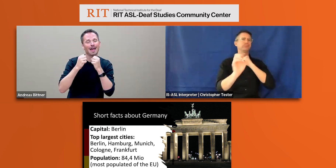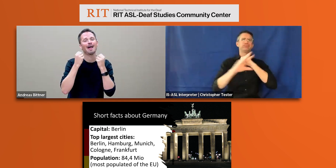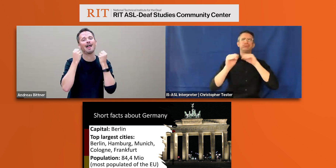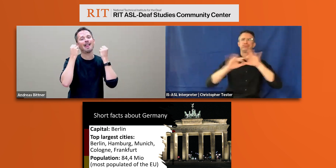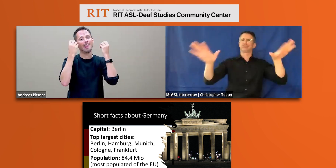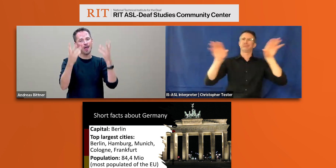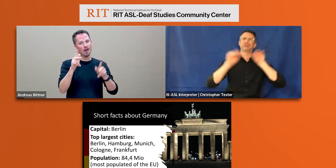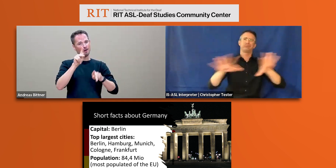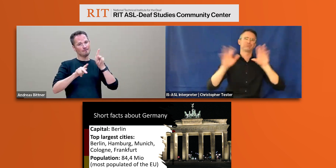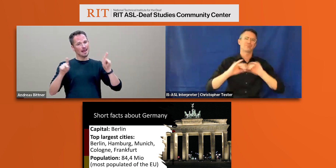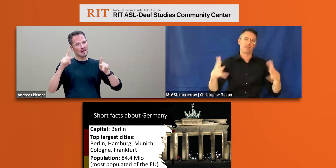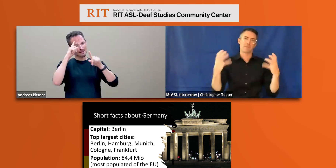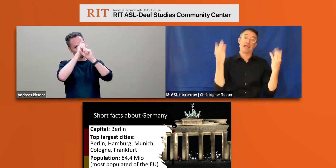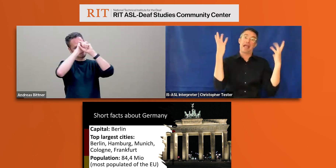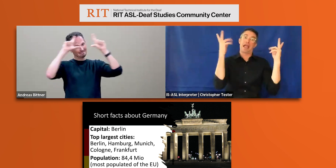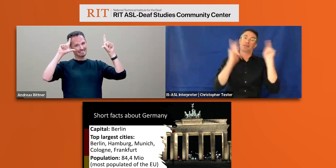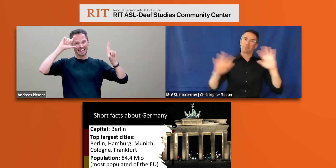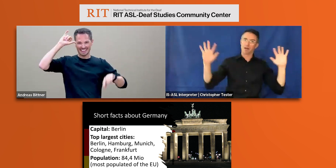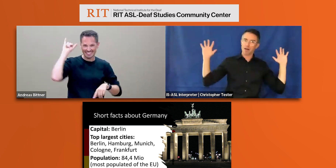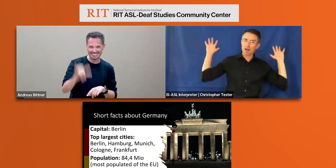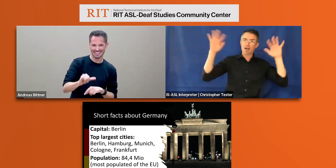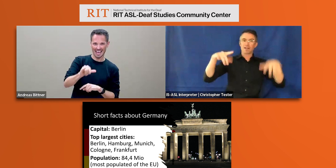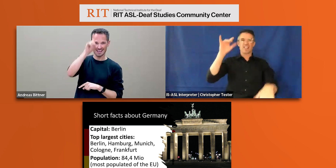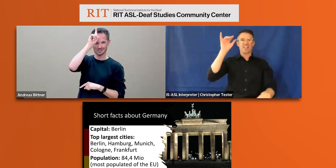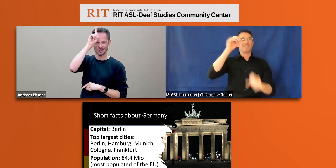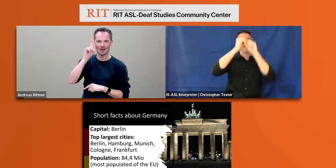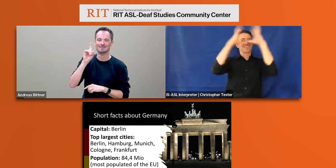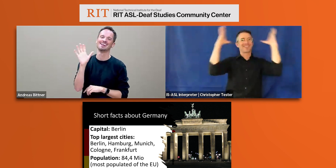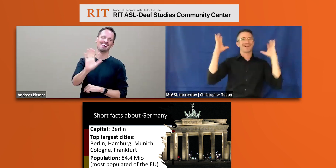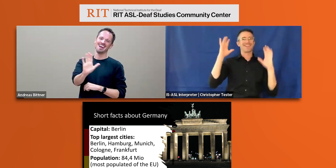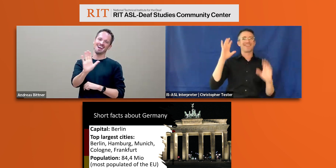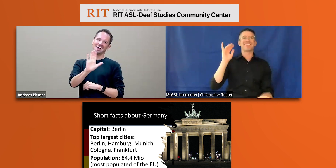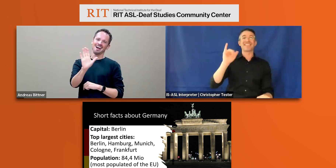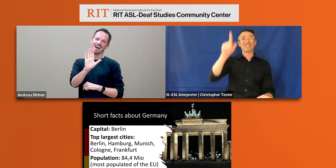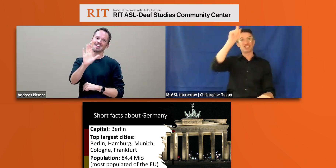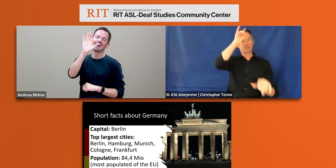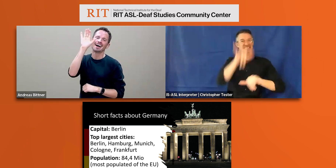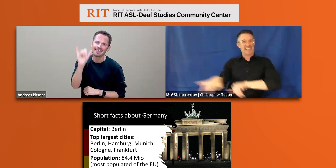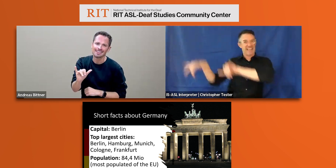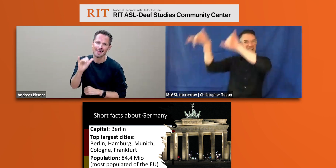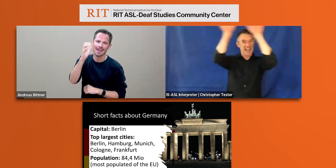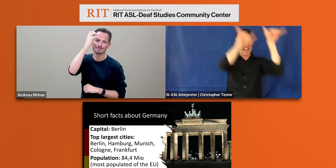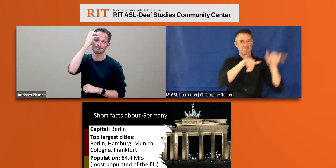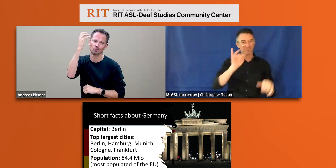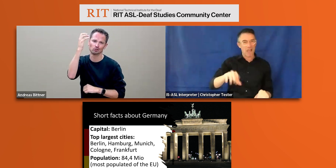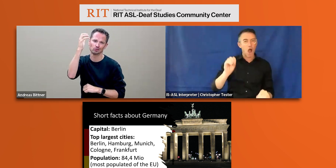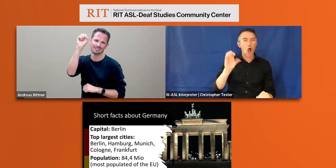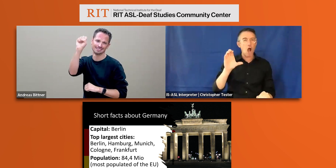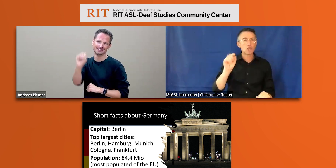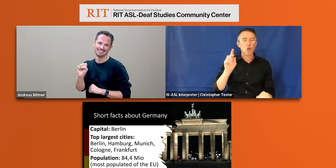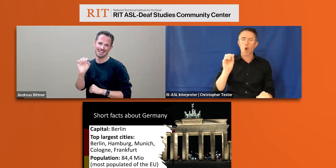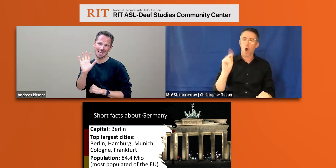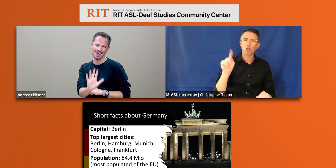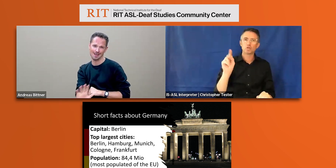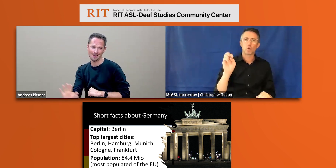You know, it's exactly as you see in the advertisements, and it's quite a large festival.